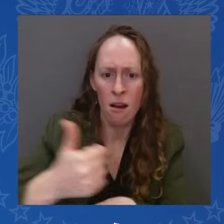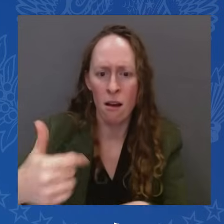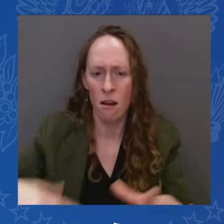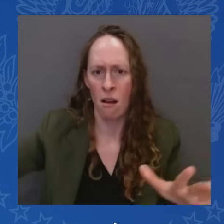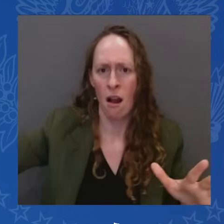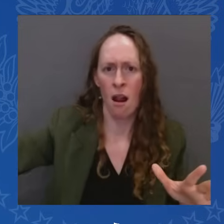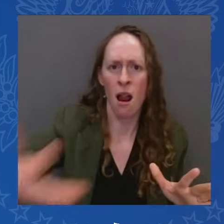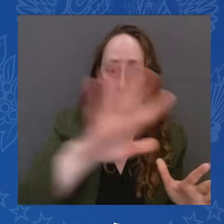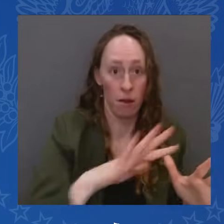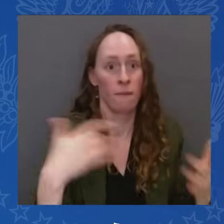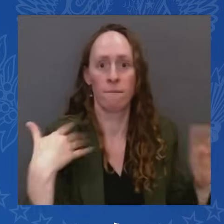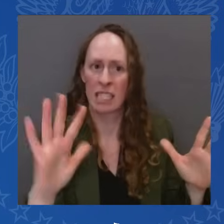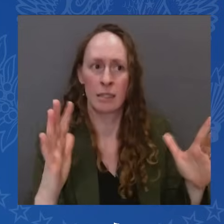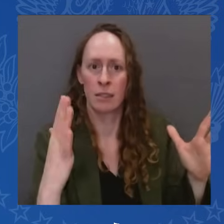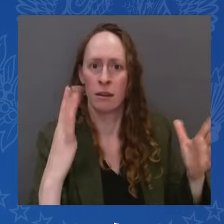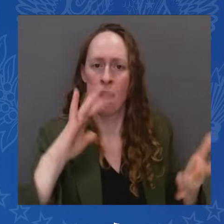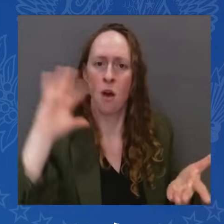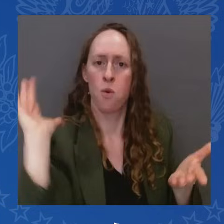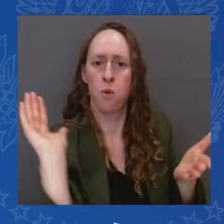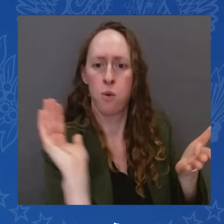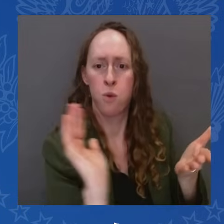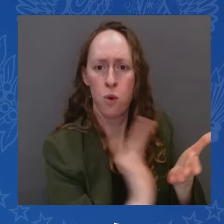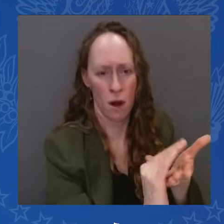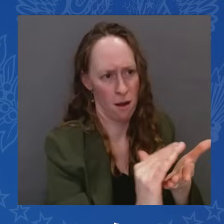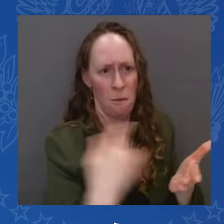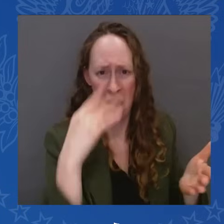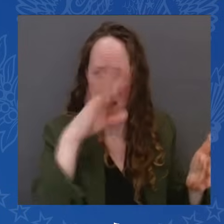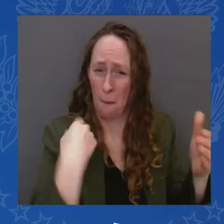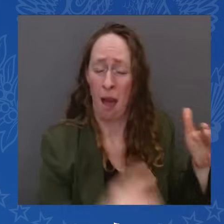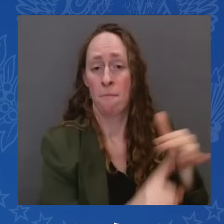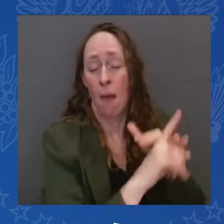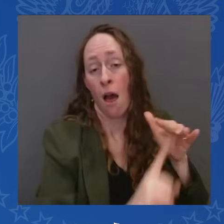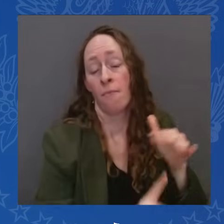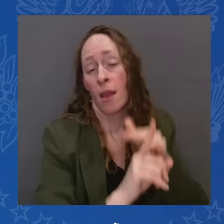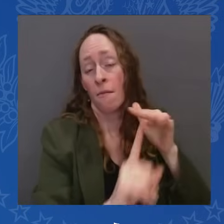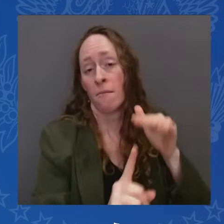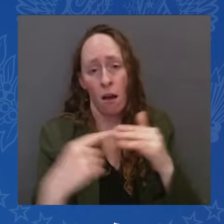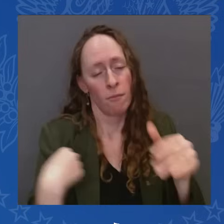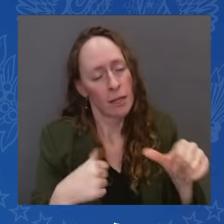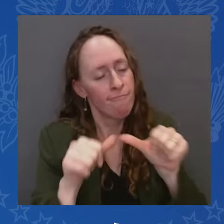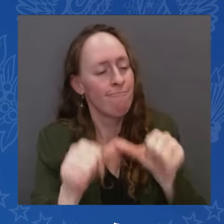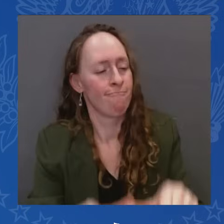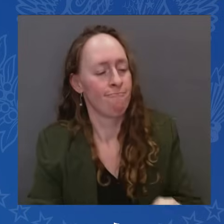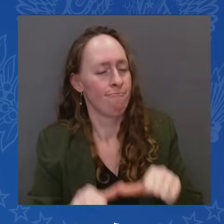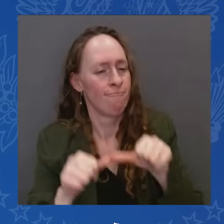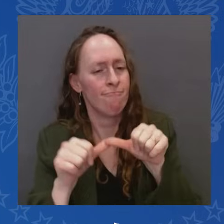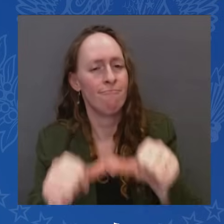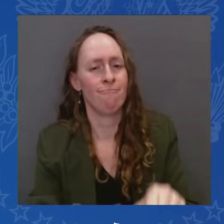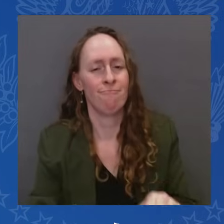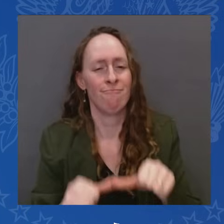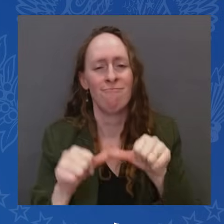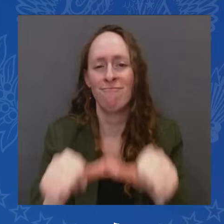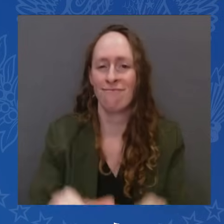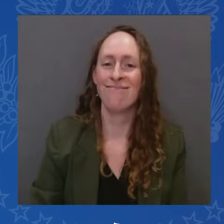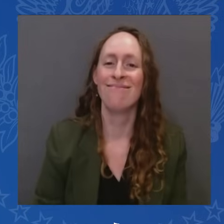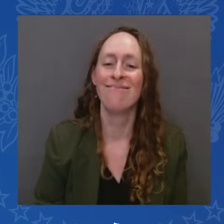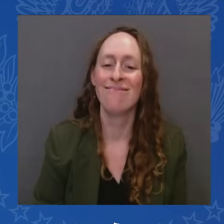Moreover, Russia were not able to seize any part of our territory -- any village, any town.